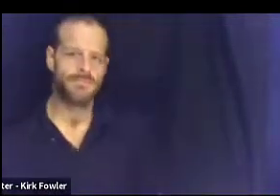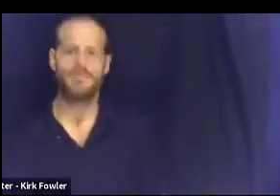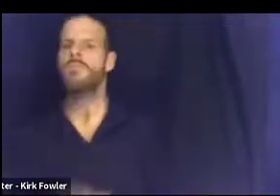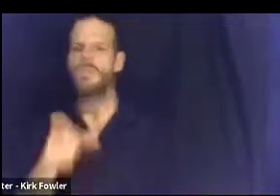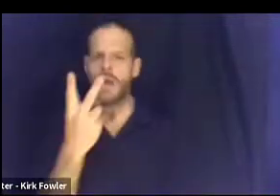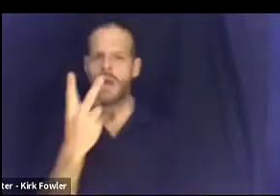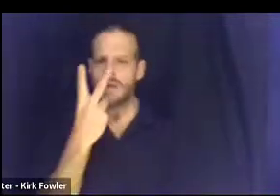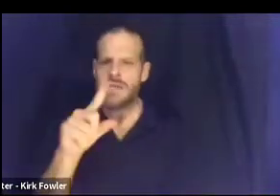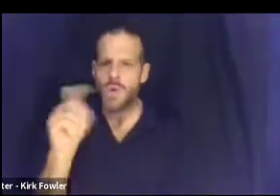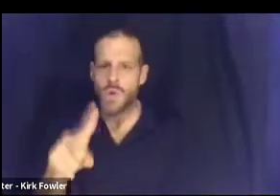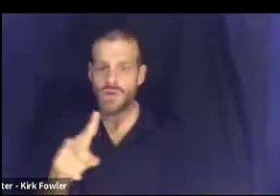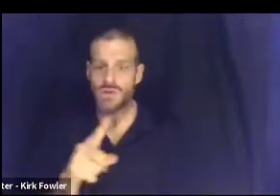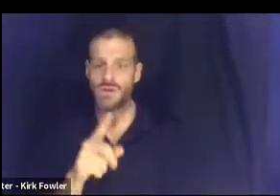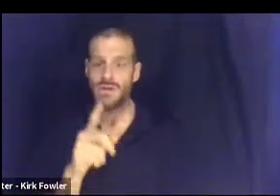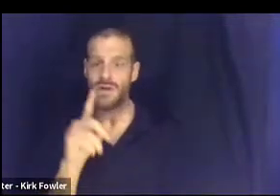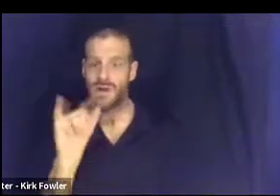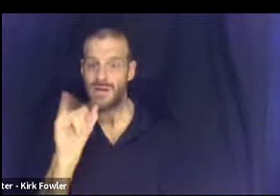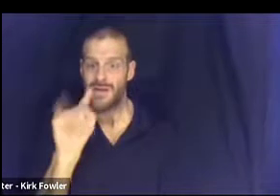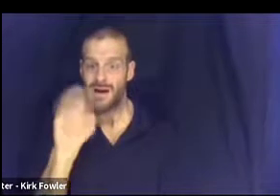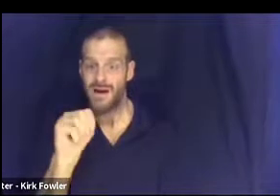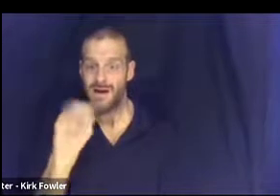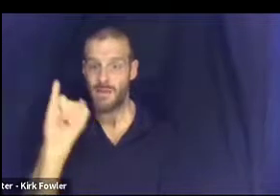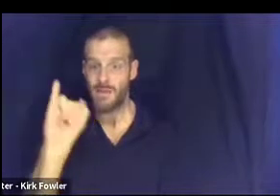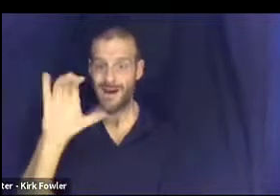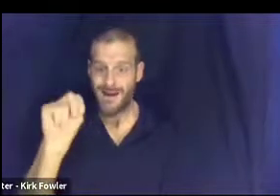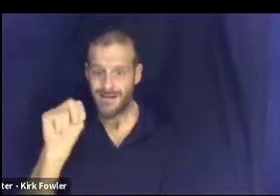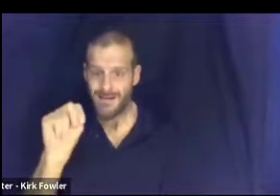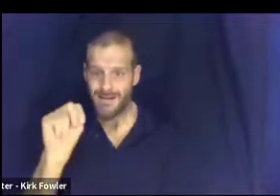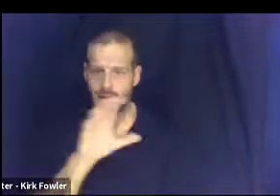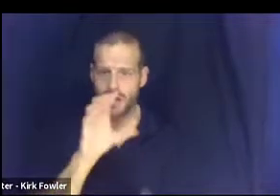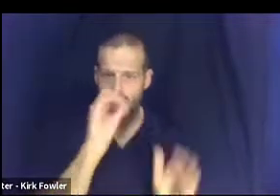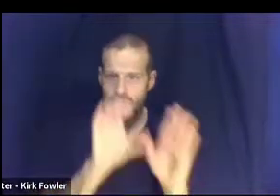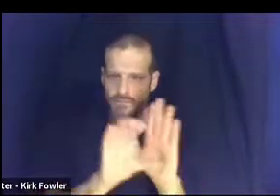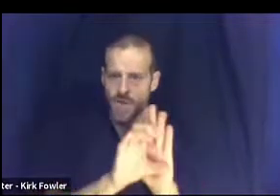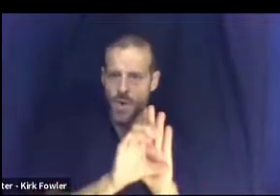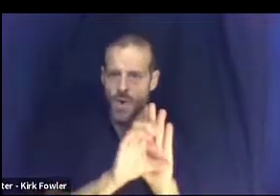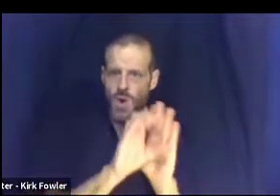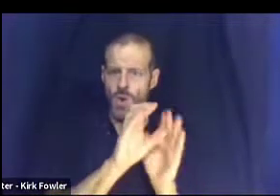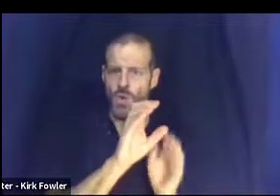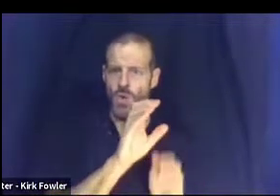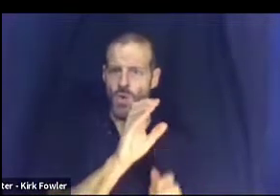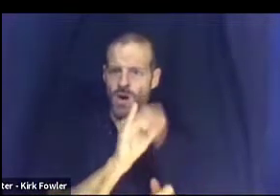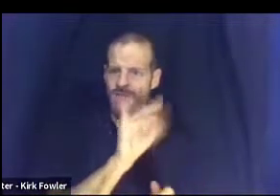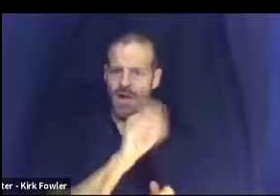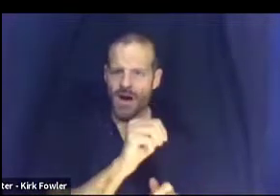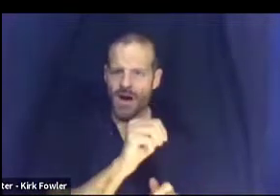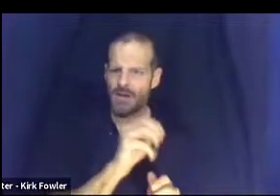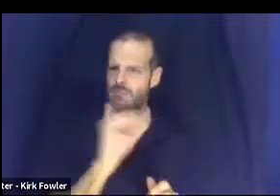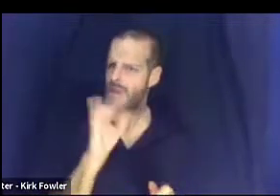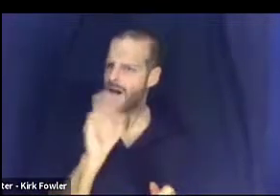and is a photo of eye item icon or index? No. Okay.